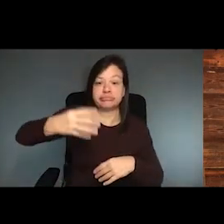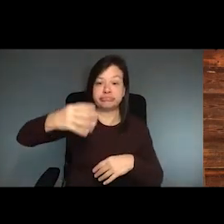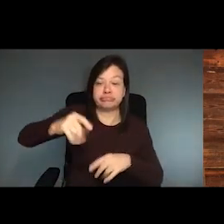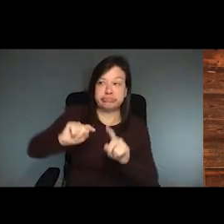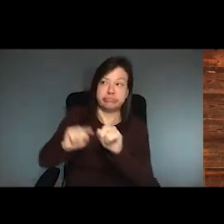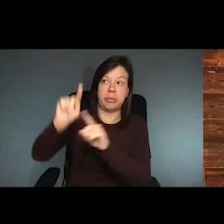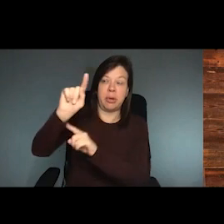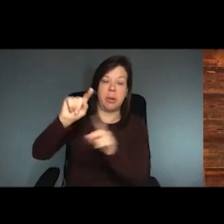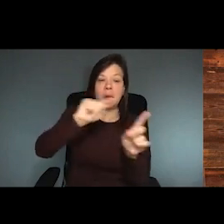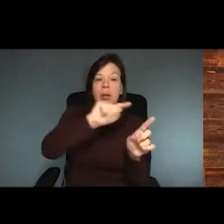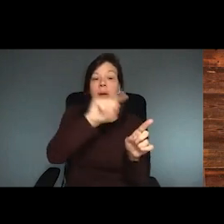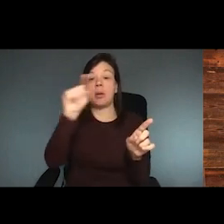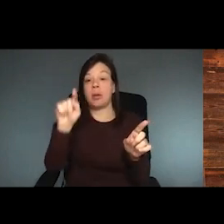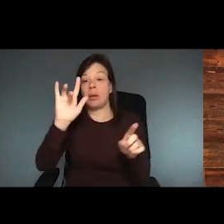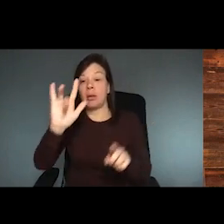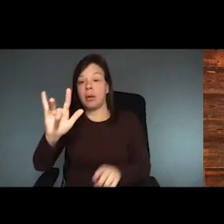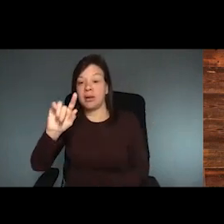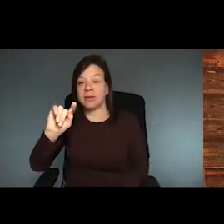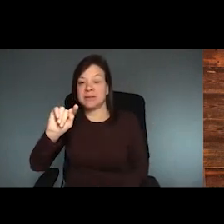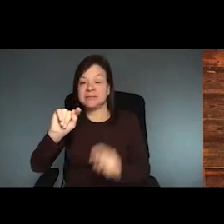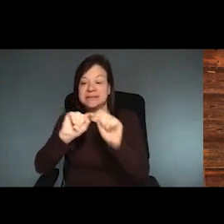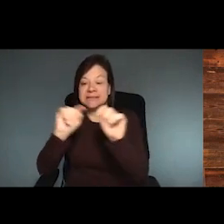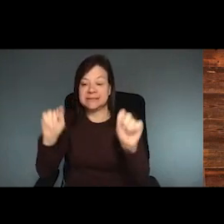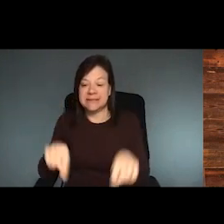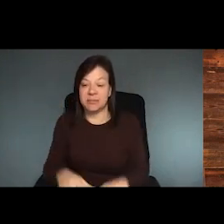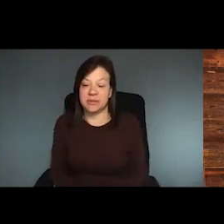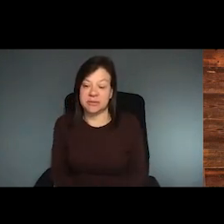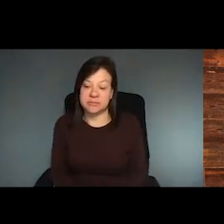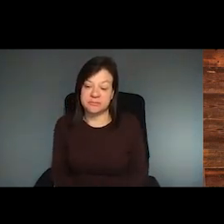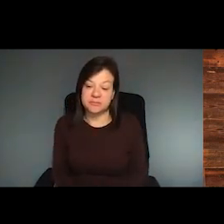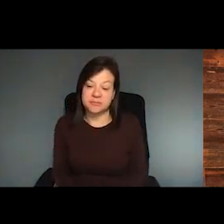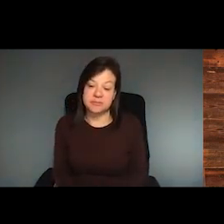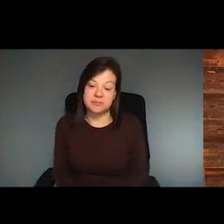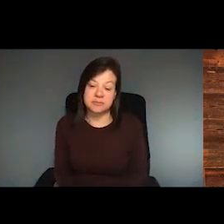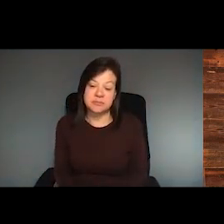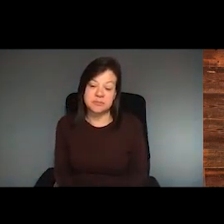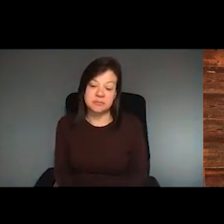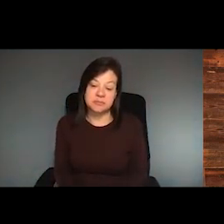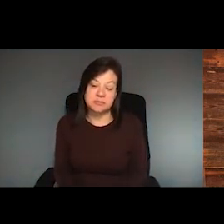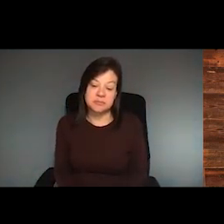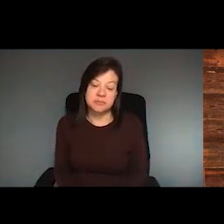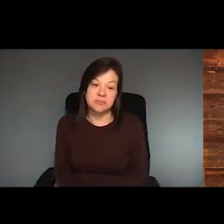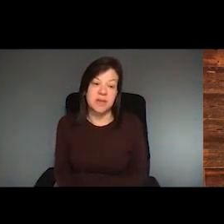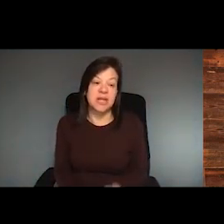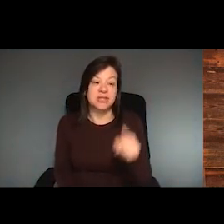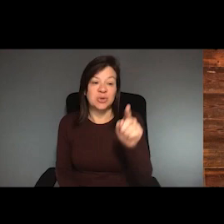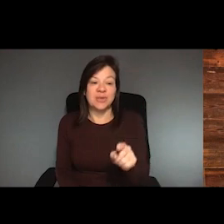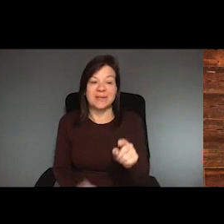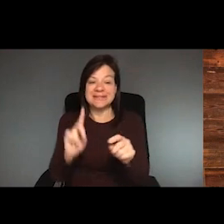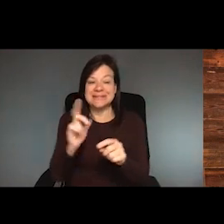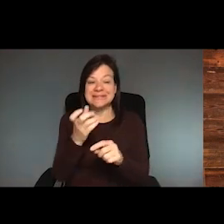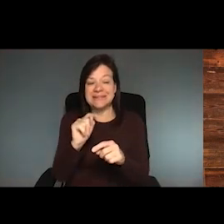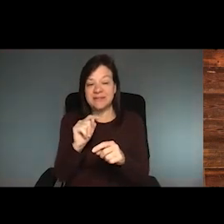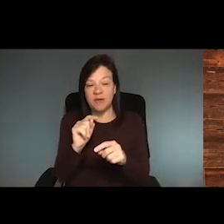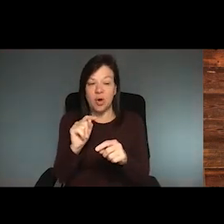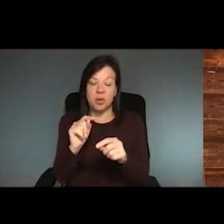UP TO MY TEMPLATES TAB AND THIS IS WHERE WE WILL SET OUR DEFAULT SYSTEM LEVEL TEMPERATURE PLATES FOR MEMBERSHIP, REGISTRATION, SIGN-IN, PASSWORD RESET, ET